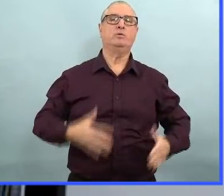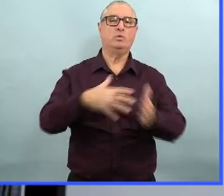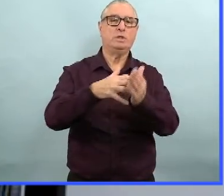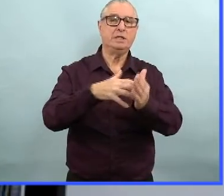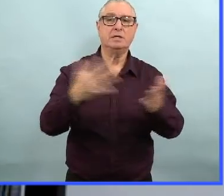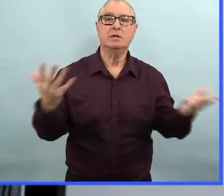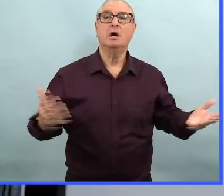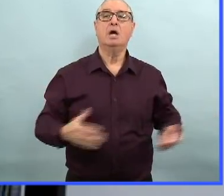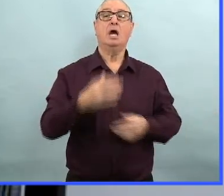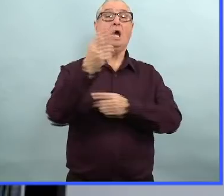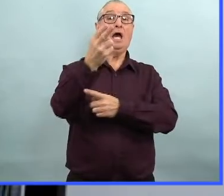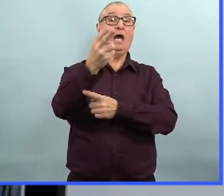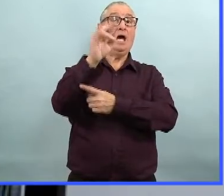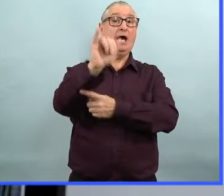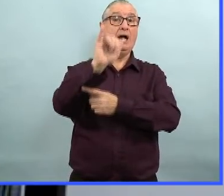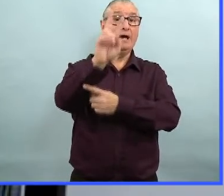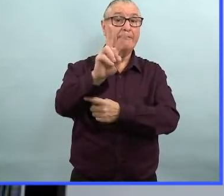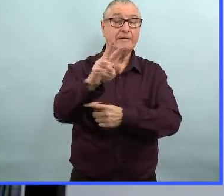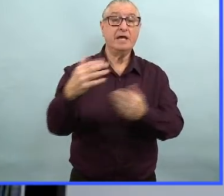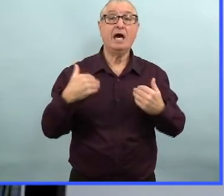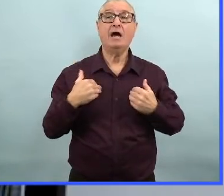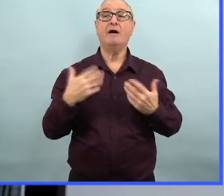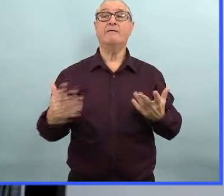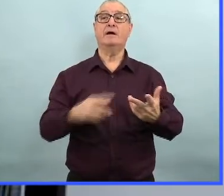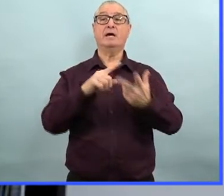people who are taking medications that can affect their immune system